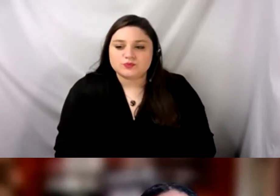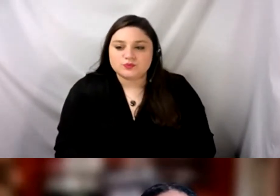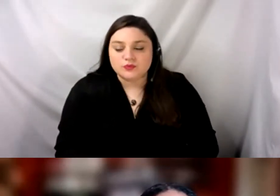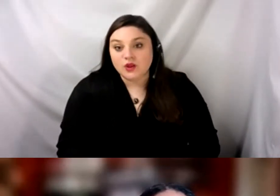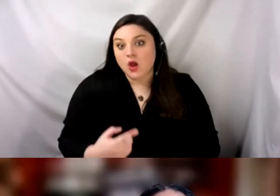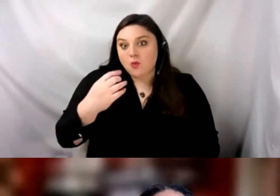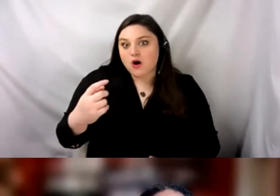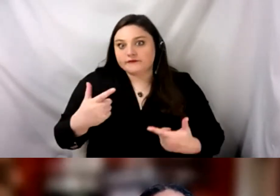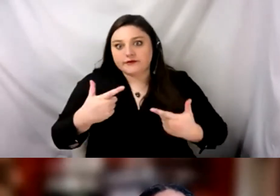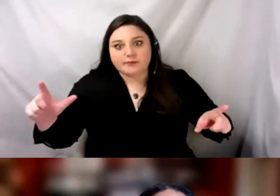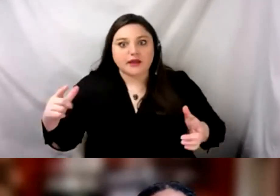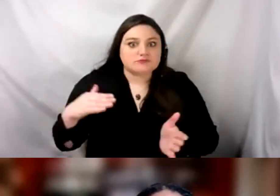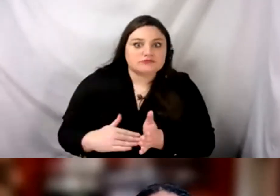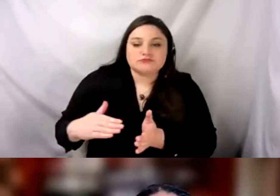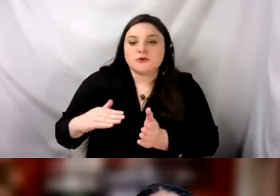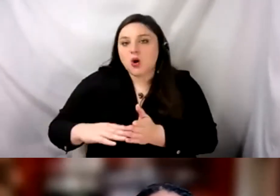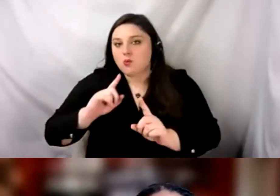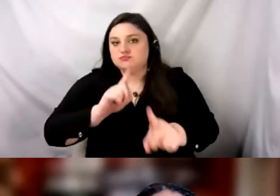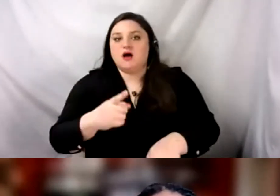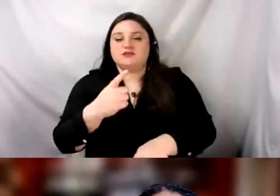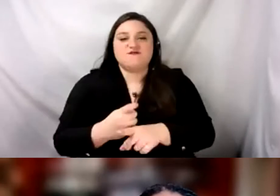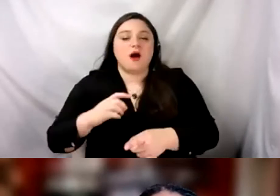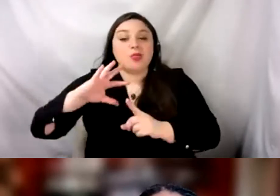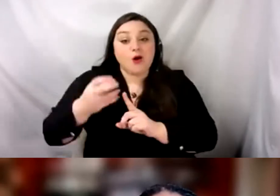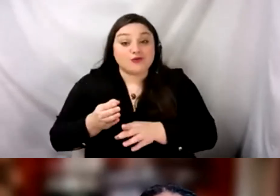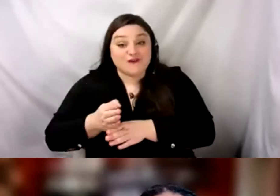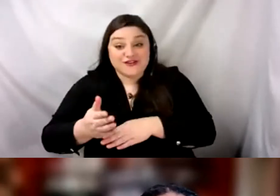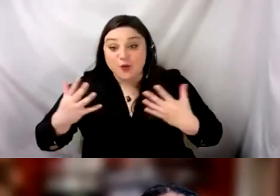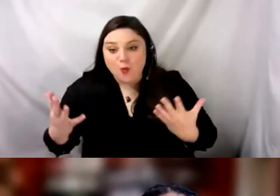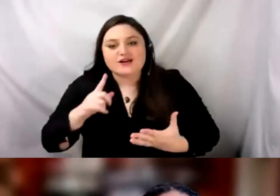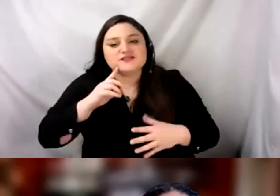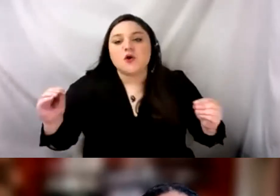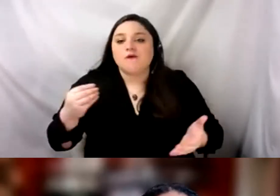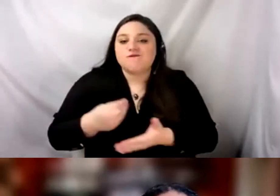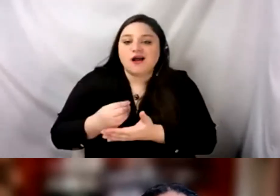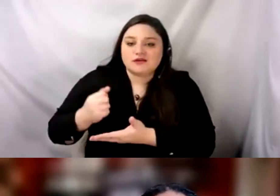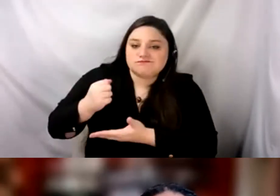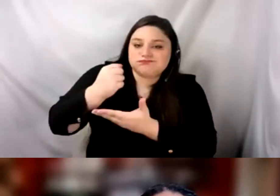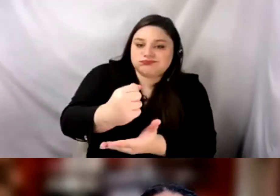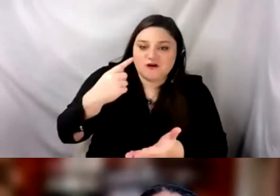and that I have on behalf of the cultural field is that there has been no funding for this, right? We are being asked to implement public policy.